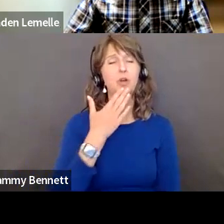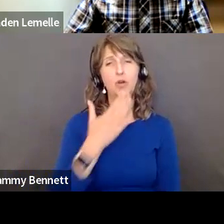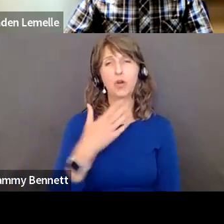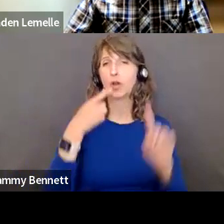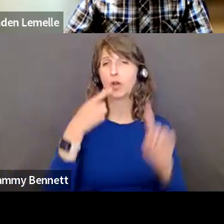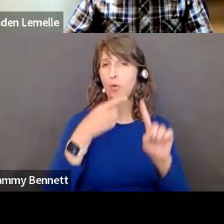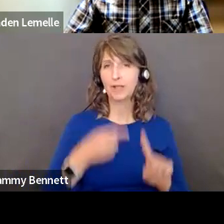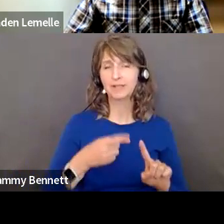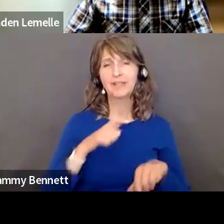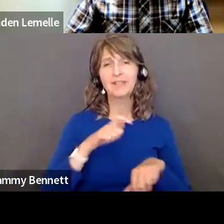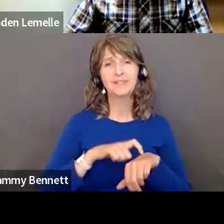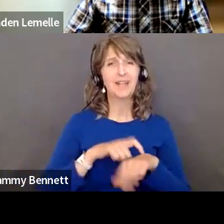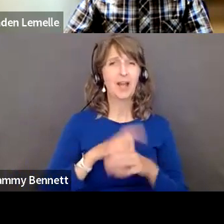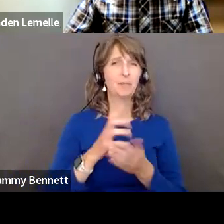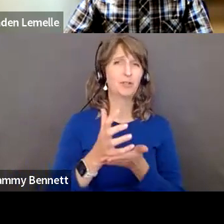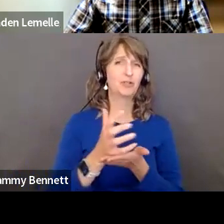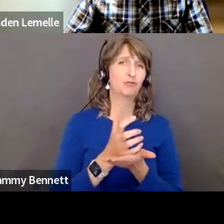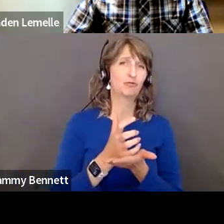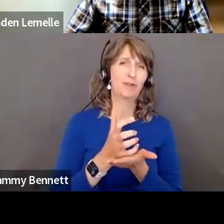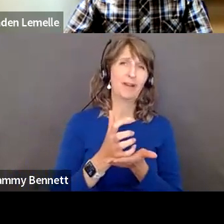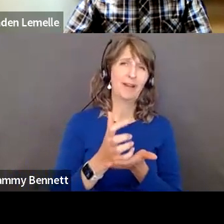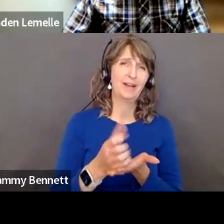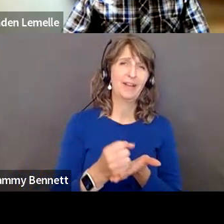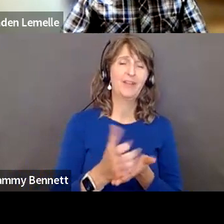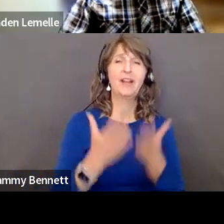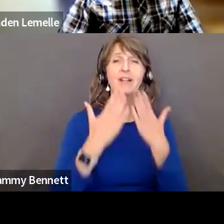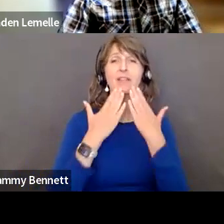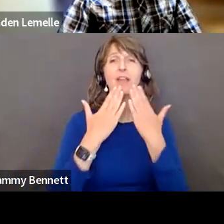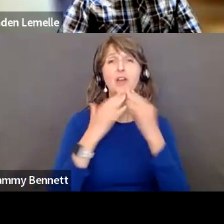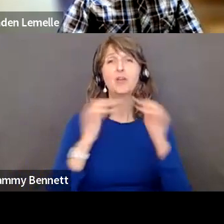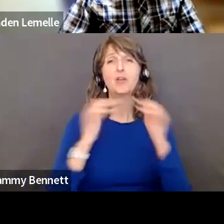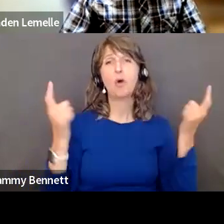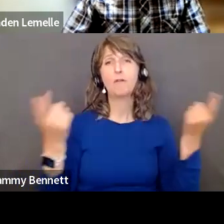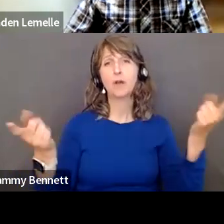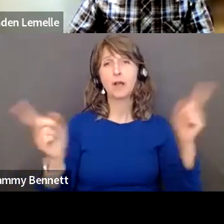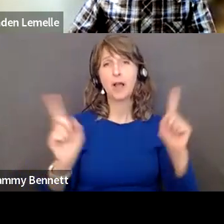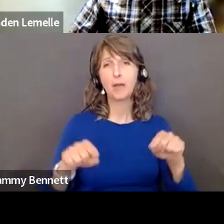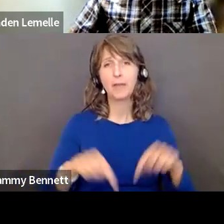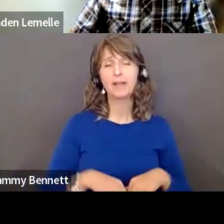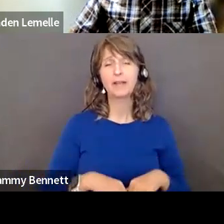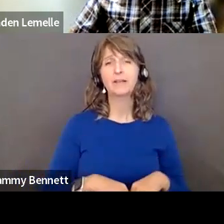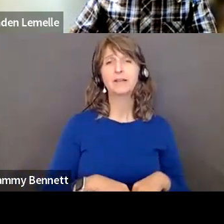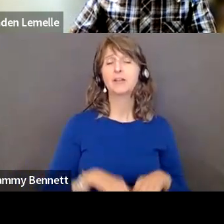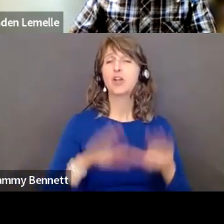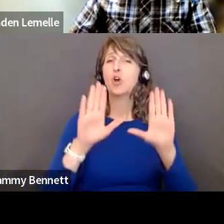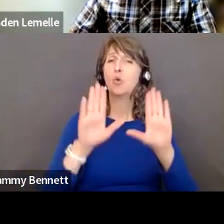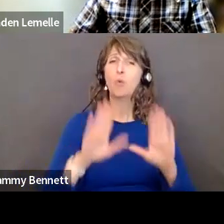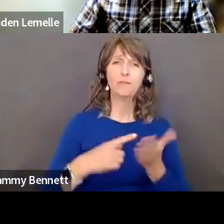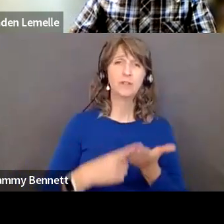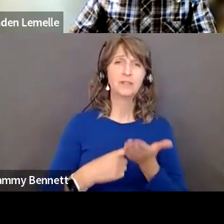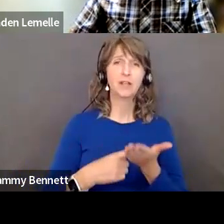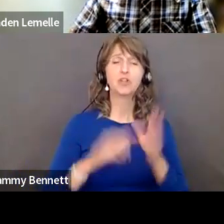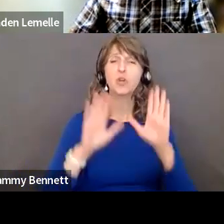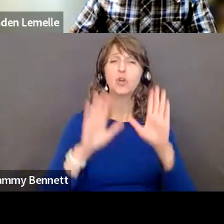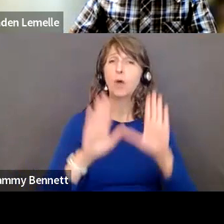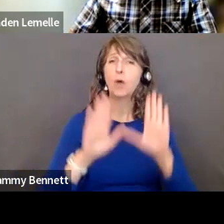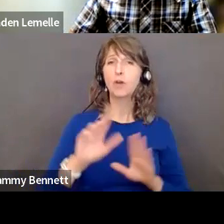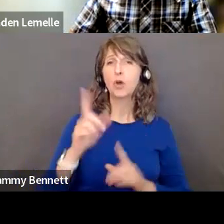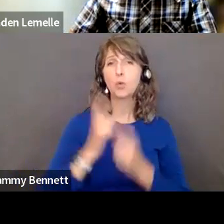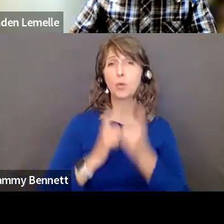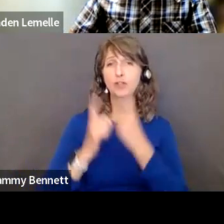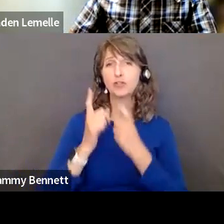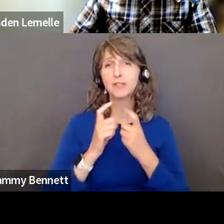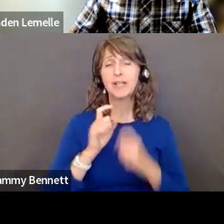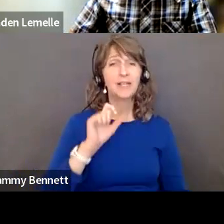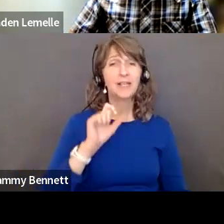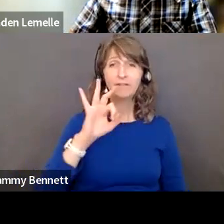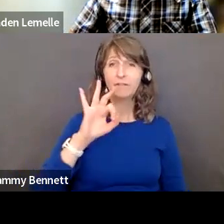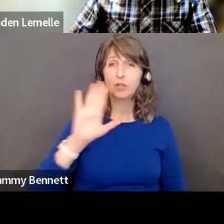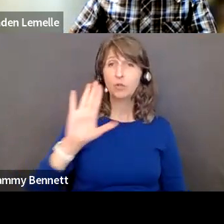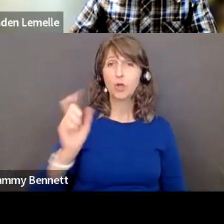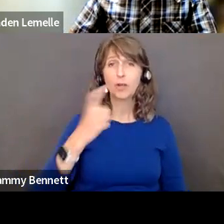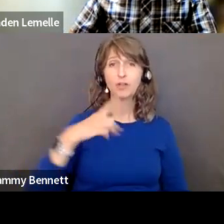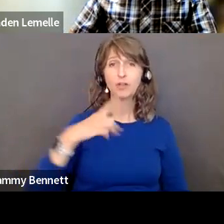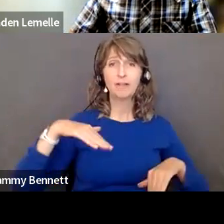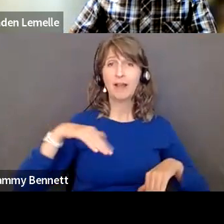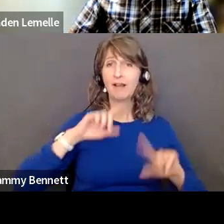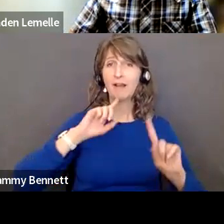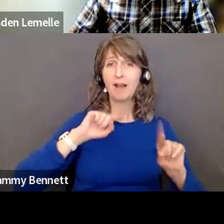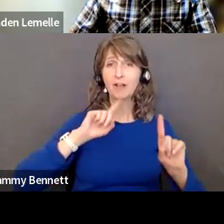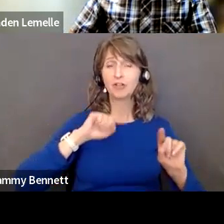We have some wonderful discussion, wonderful questions. We didn't get to your question. I will do my best to copy and those and I can send them to our panelists and, have written responses ready for you.